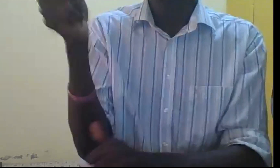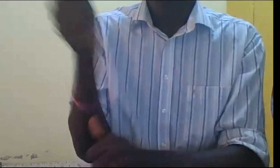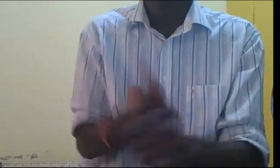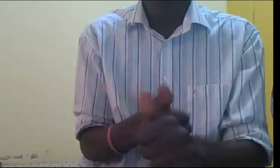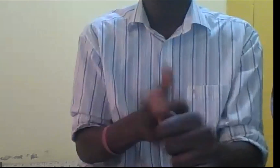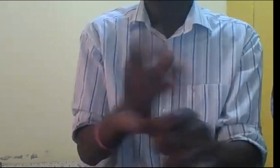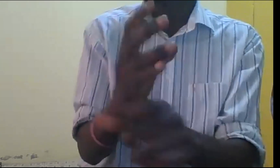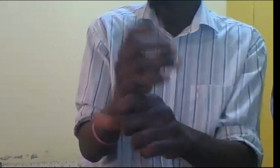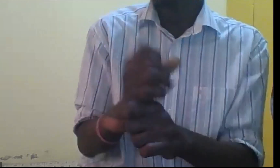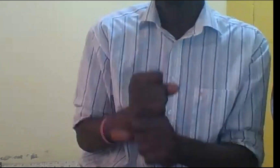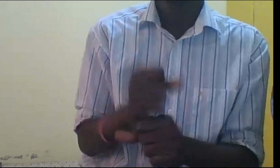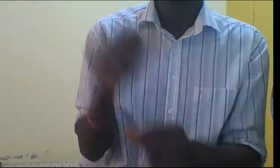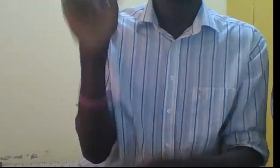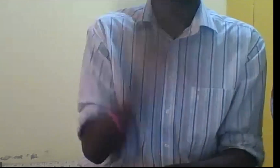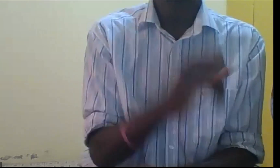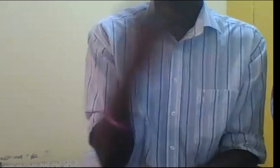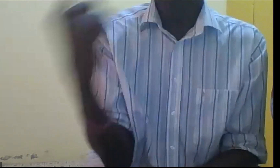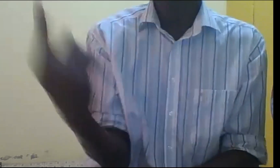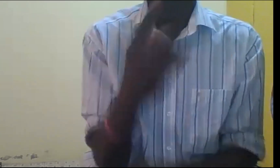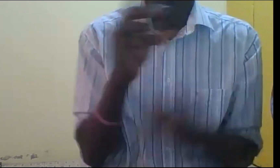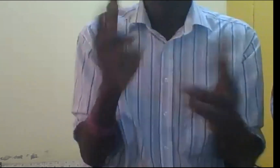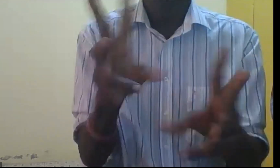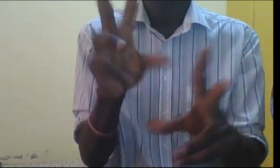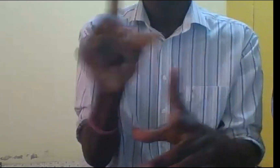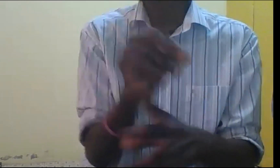That is the only way we can ensure that no one is left behind.